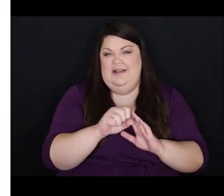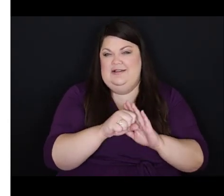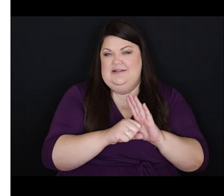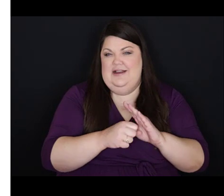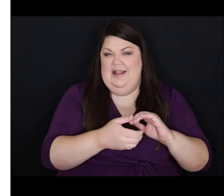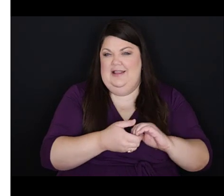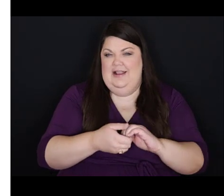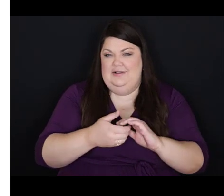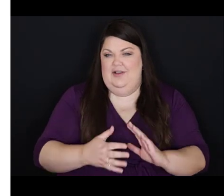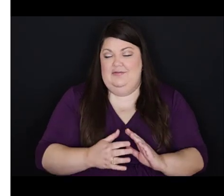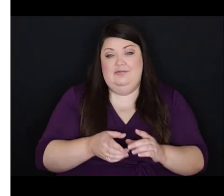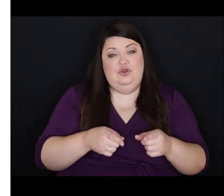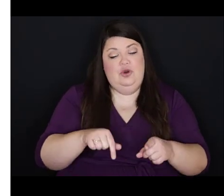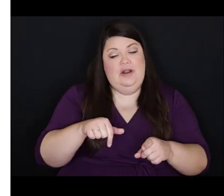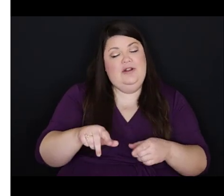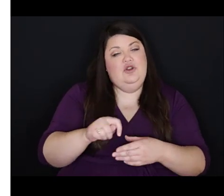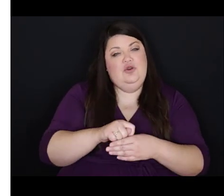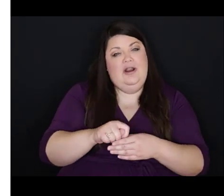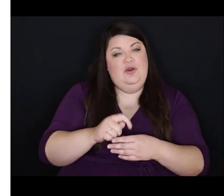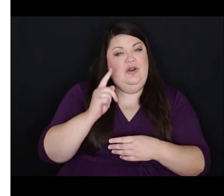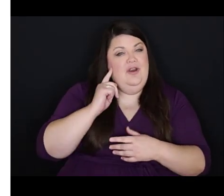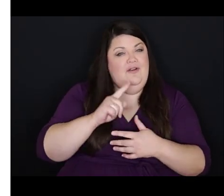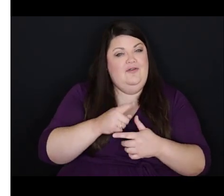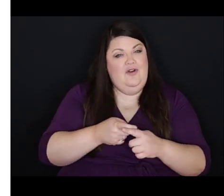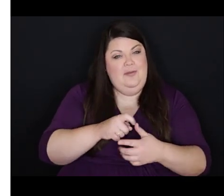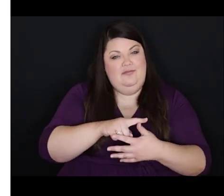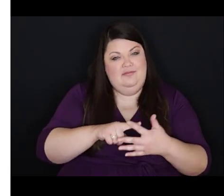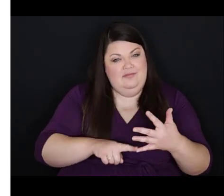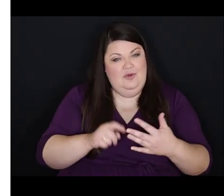During this training you will hear from the following presenters from RSA: